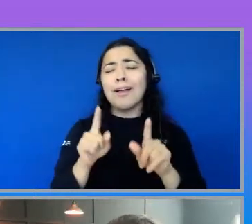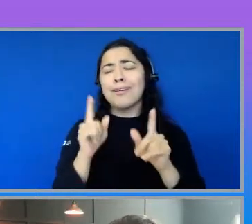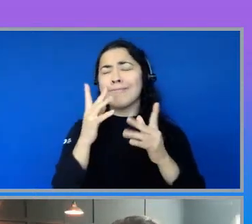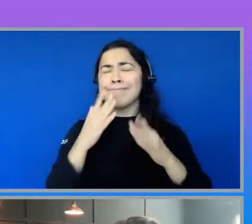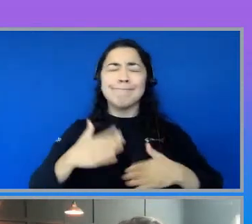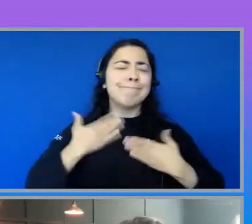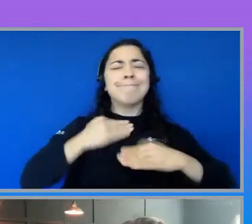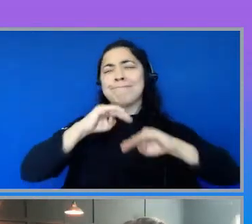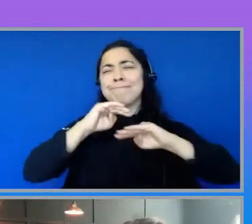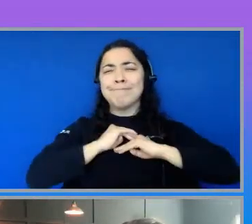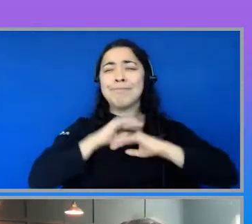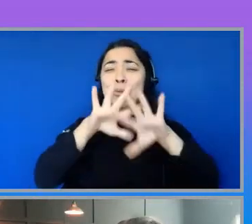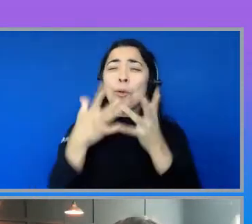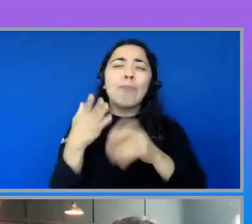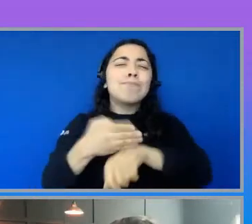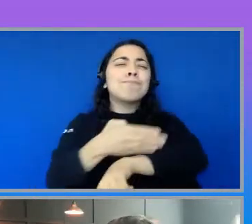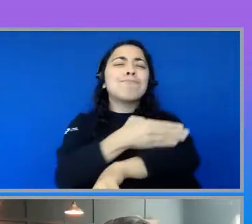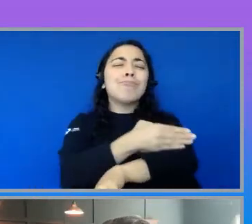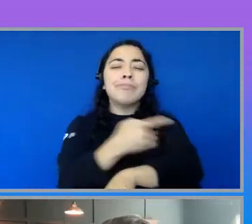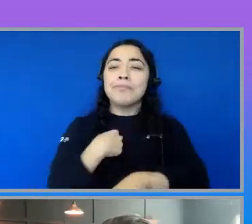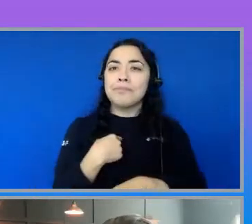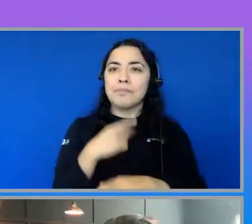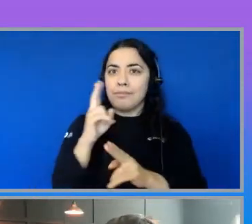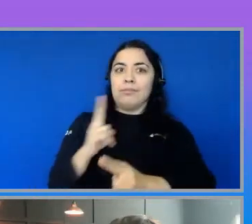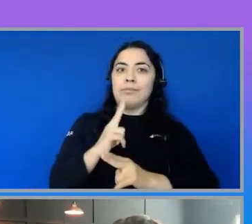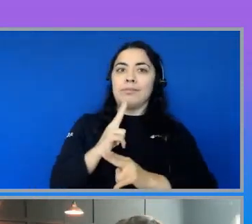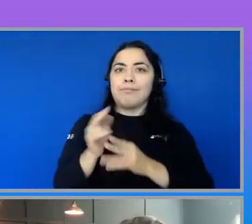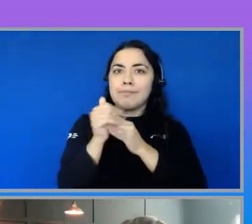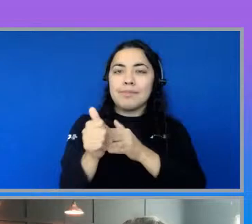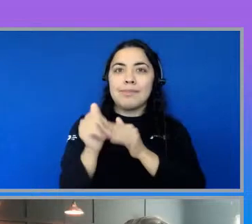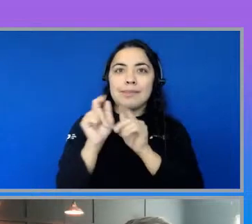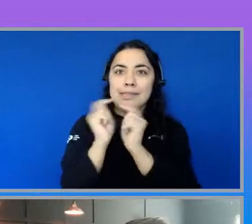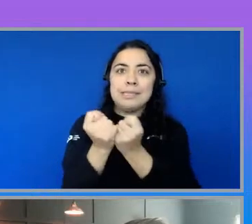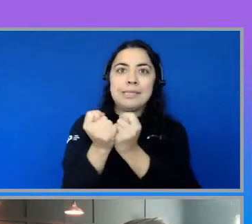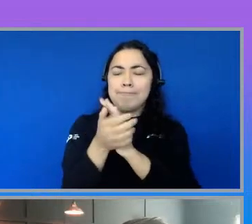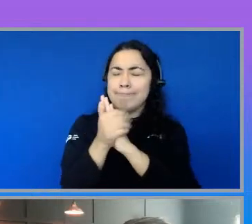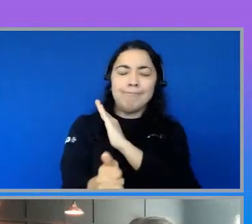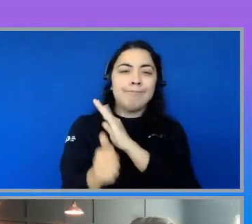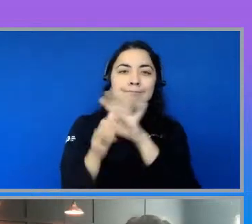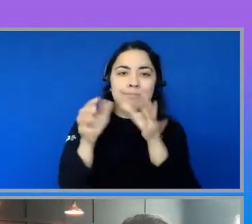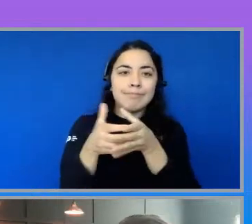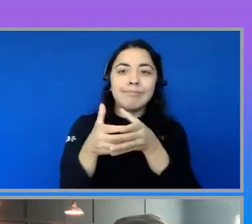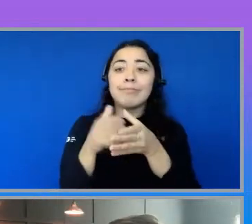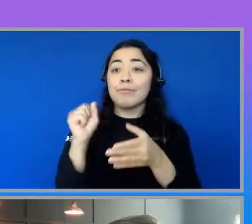reasons and helping make the world a little bit better. I have the privilege of leading an incredibly talented team. Folks